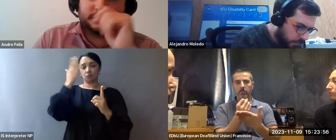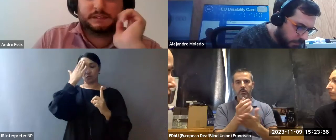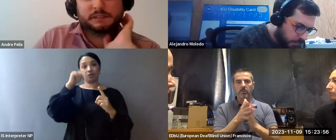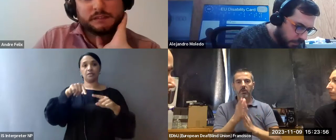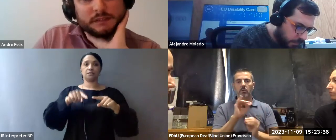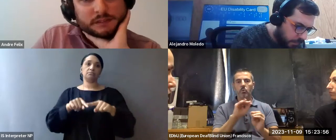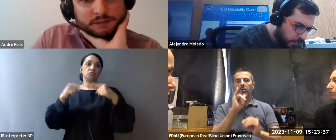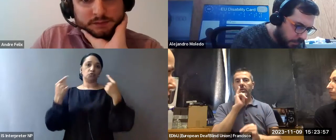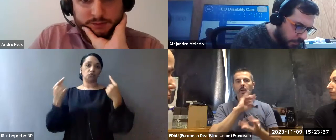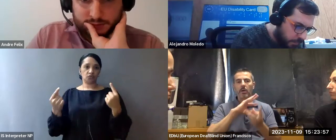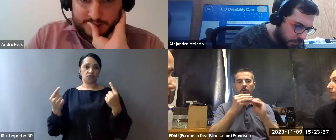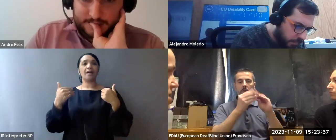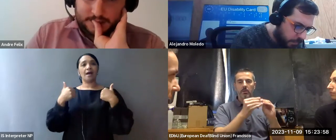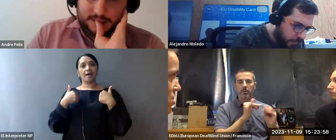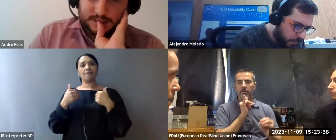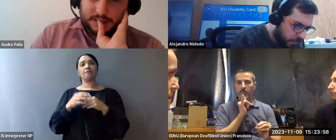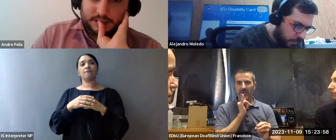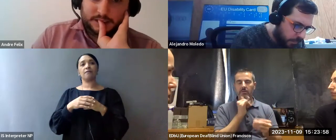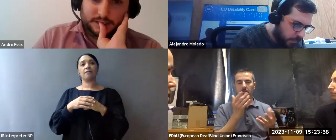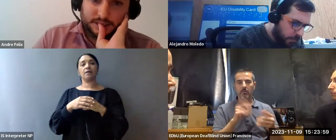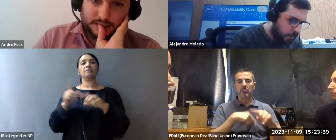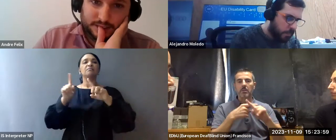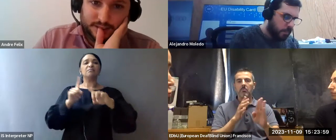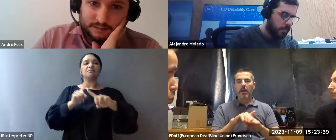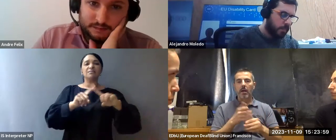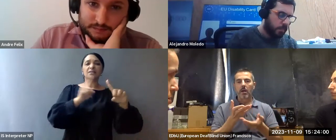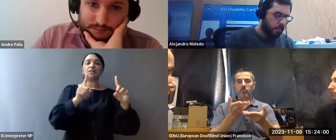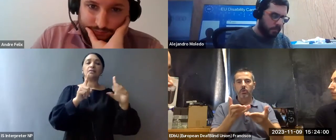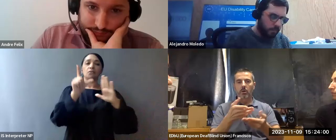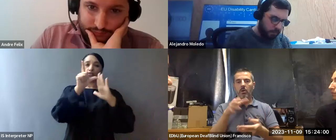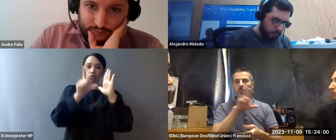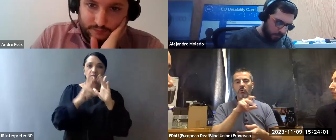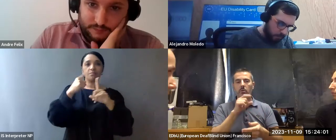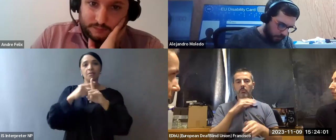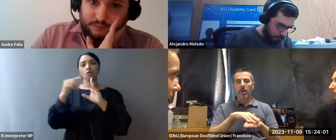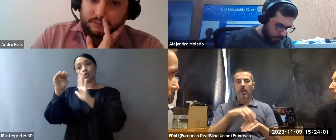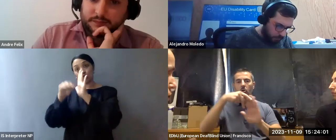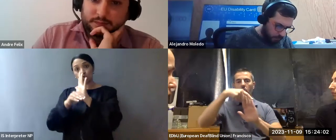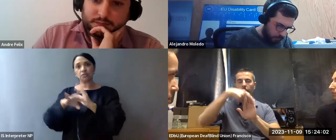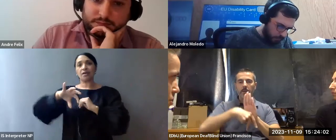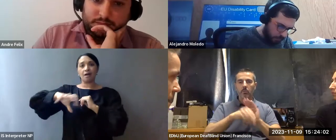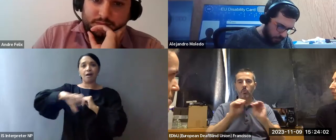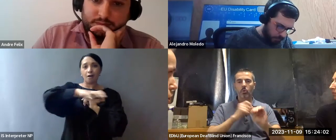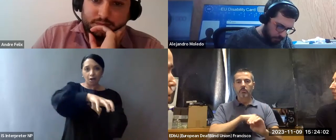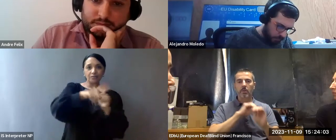and we have different legislation and different rules in every city, in every country.